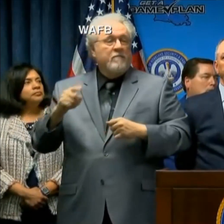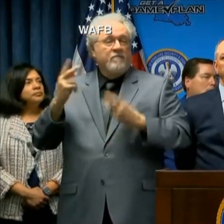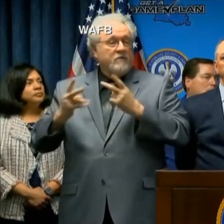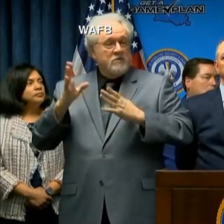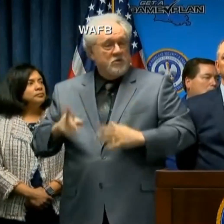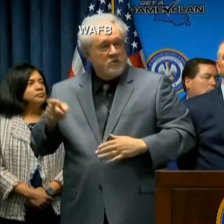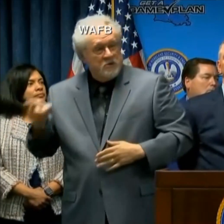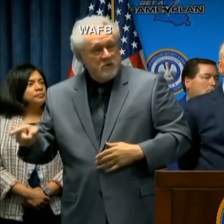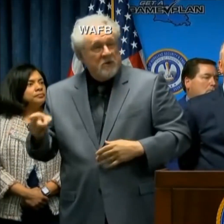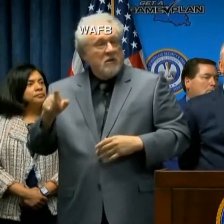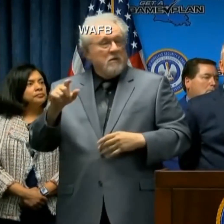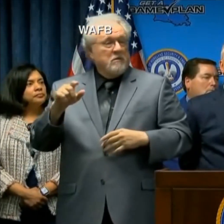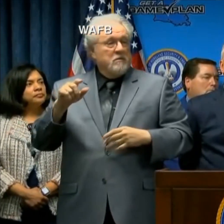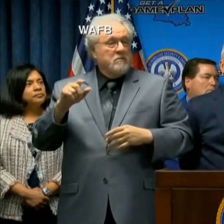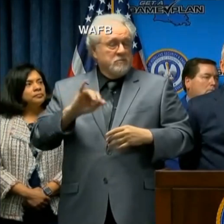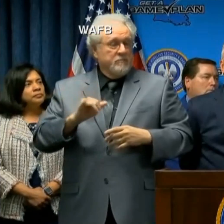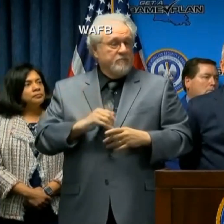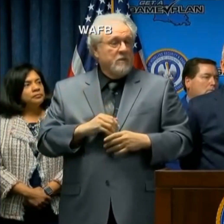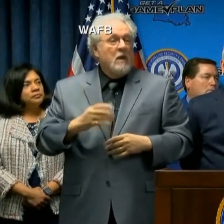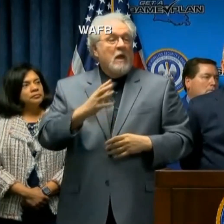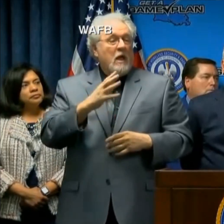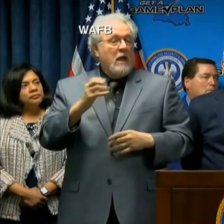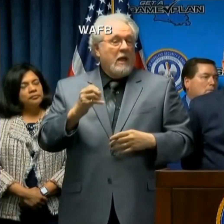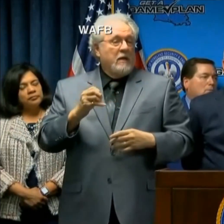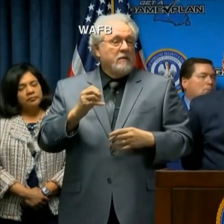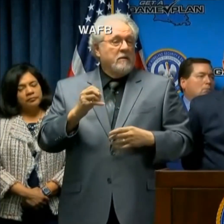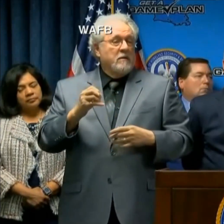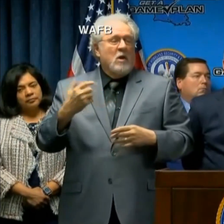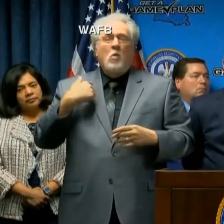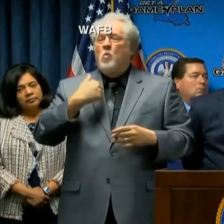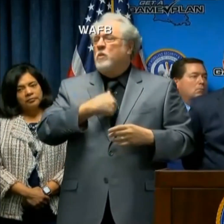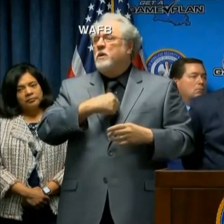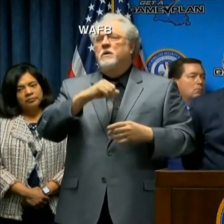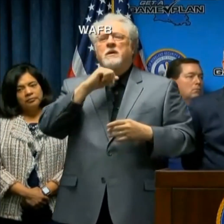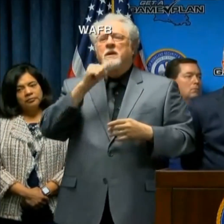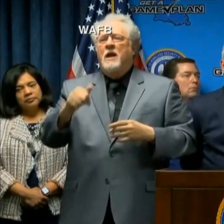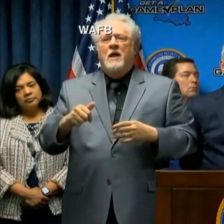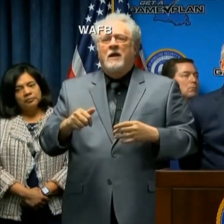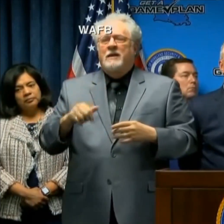the at the facility as well same thing we we aren't currently in the CDC and